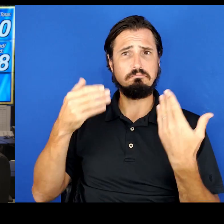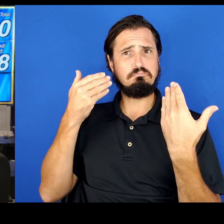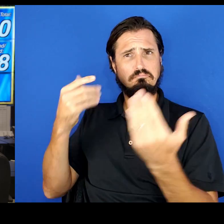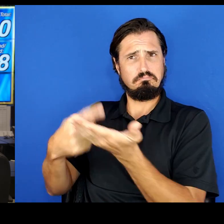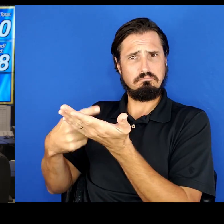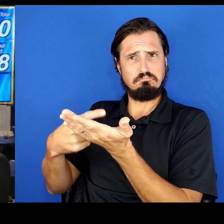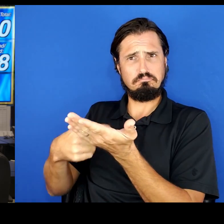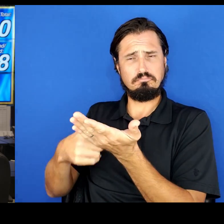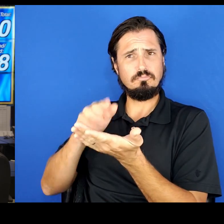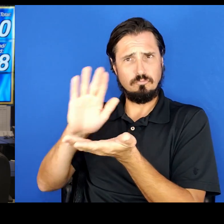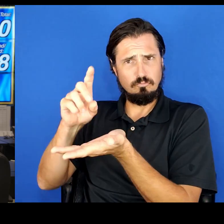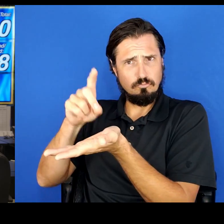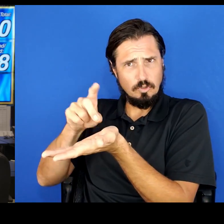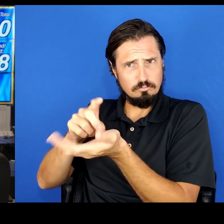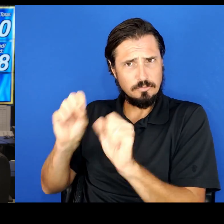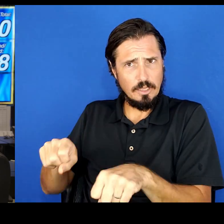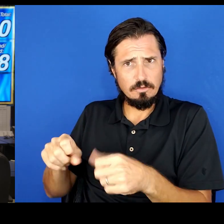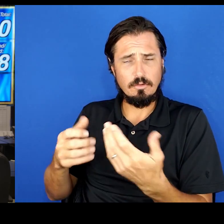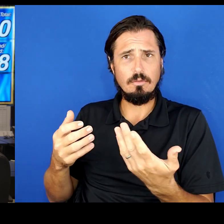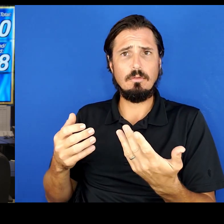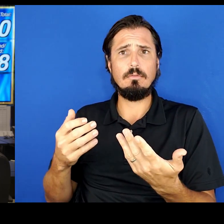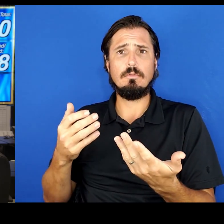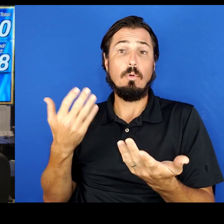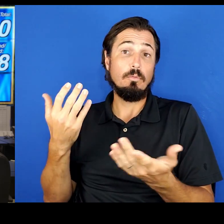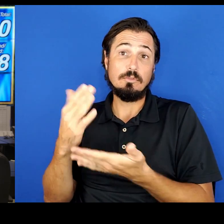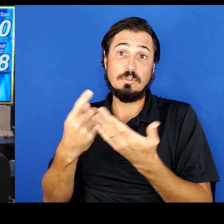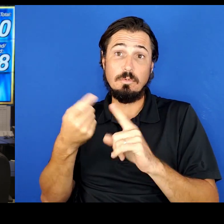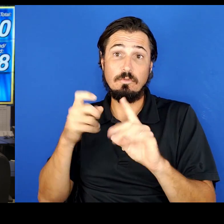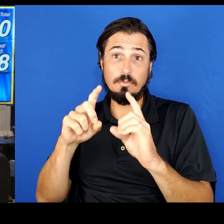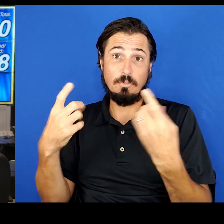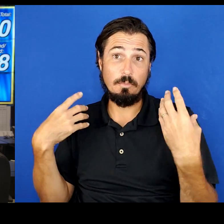someone from the Department of Health. Here are some key points.